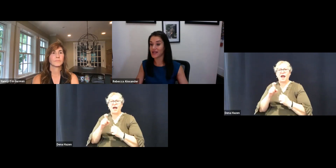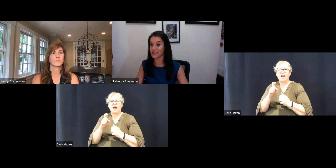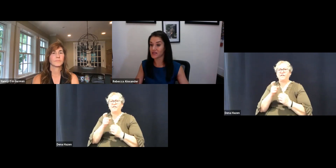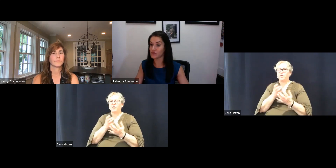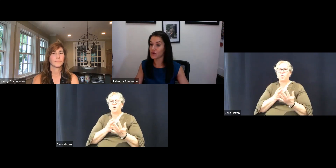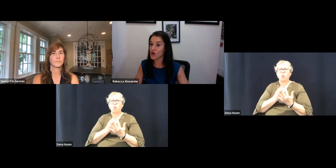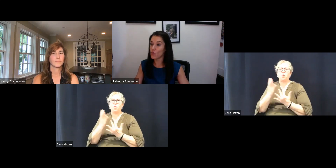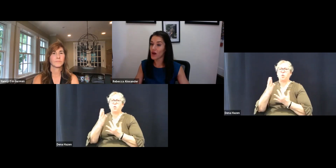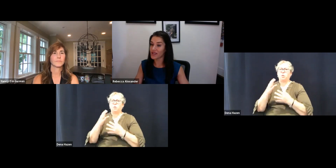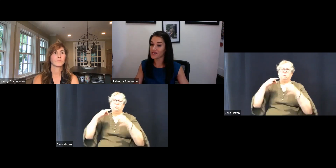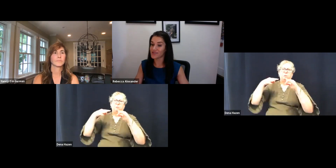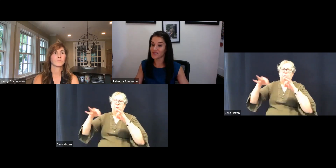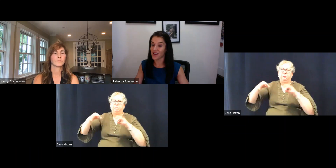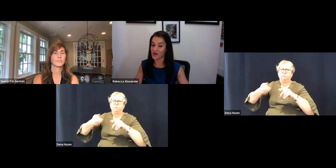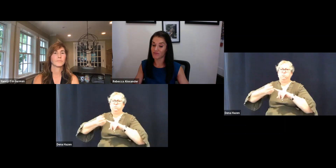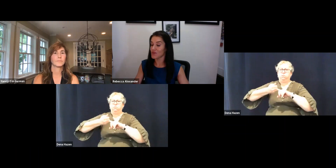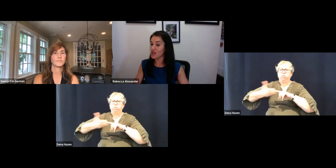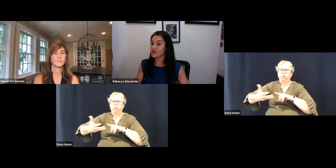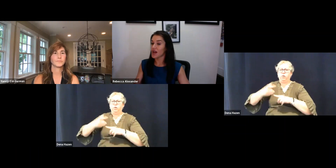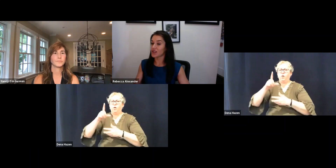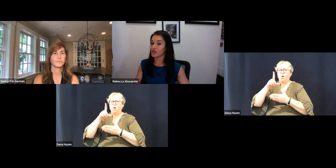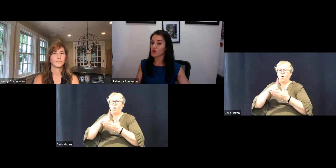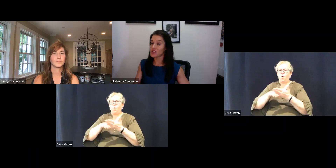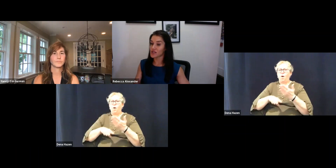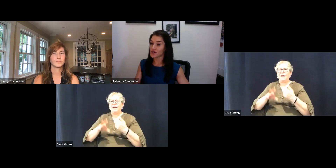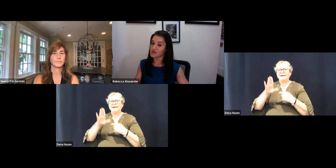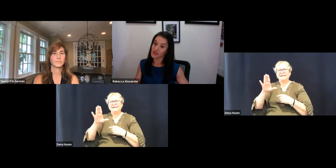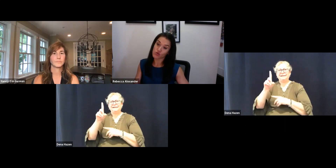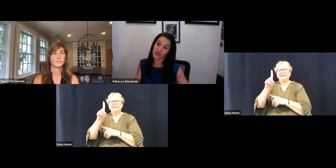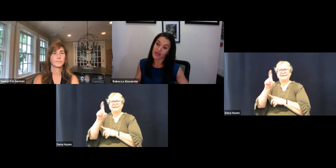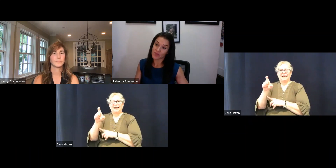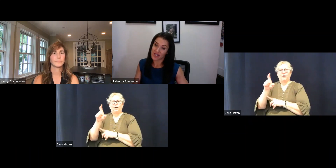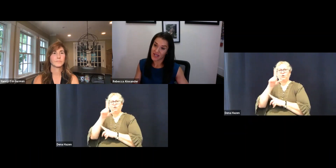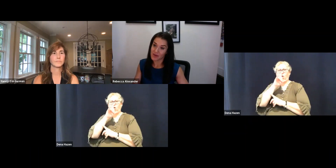and dance of what his diagnosis is. That's really up to him.